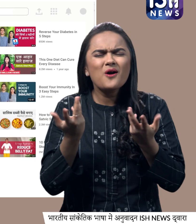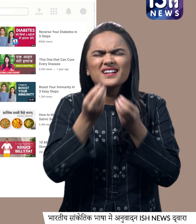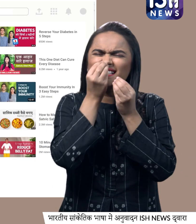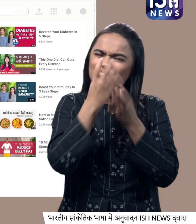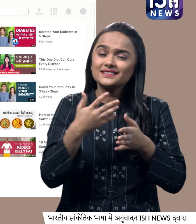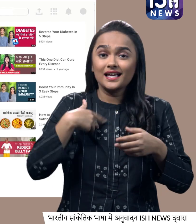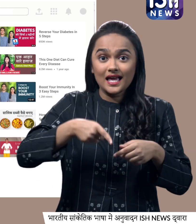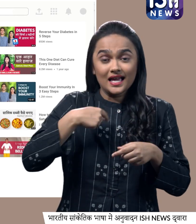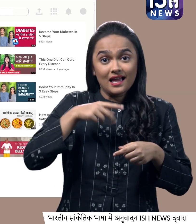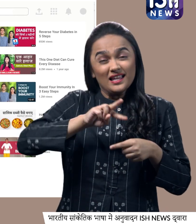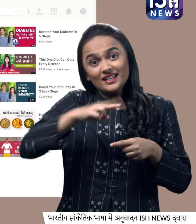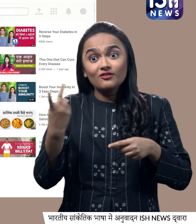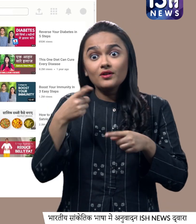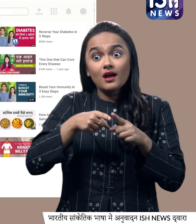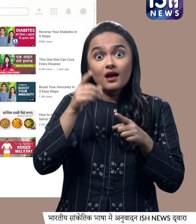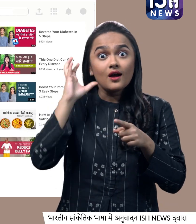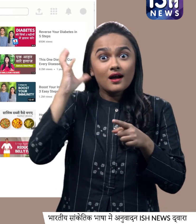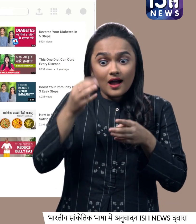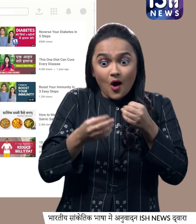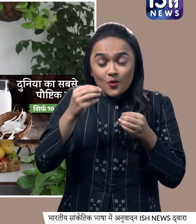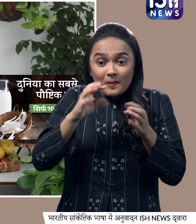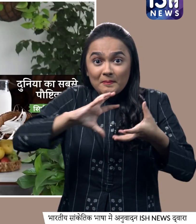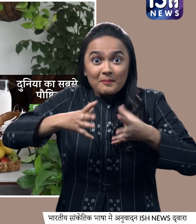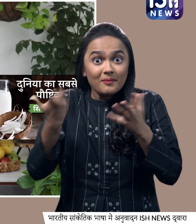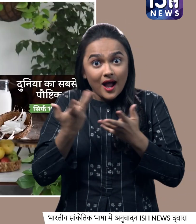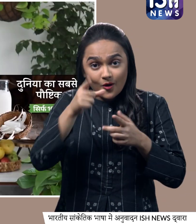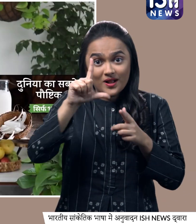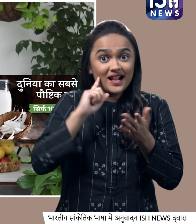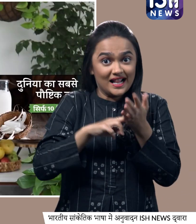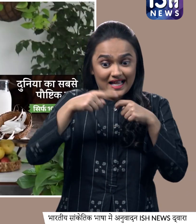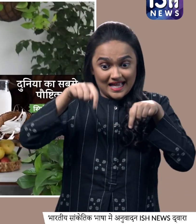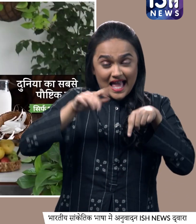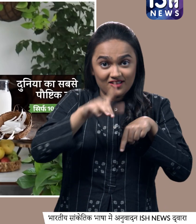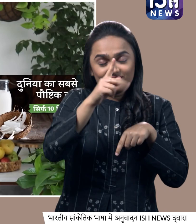We have made a dedicated video for it that you can check out on our channel